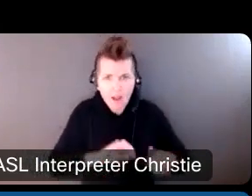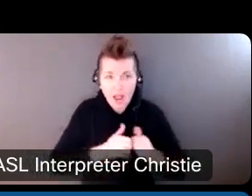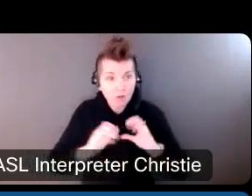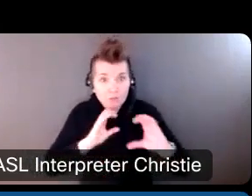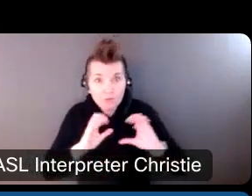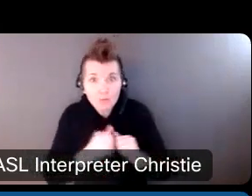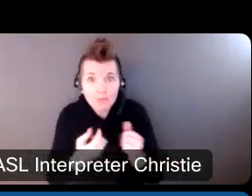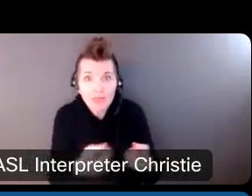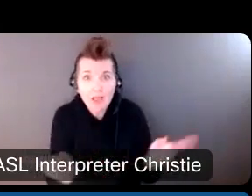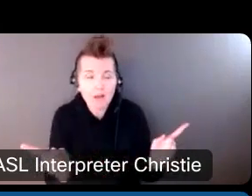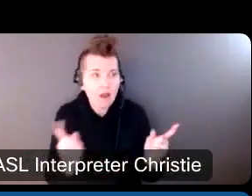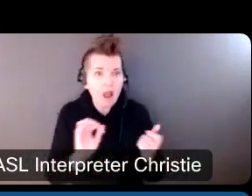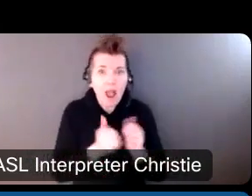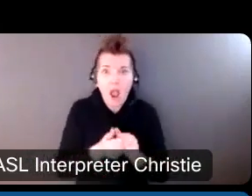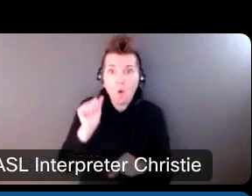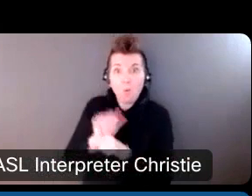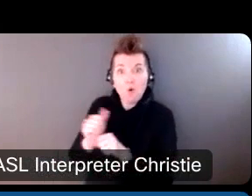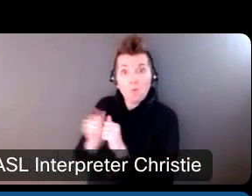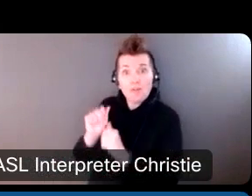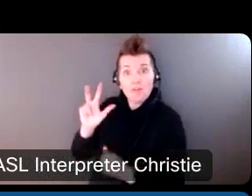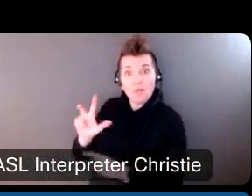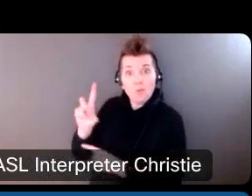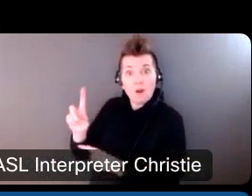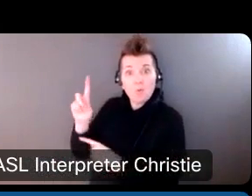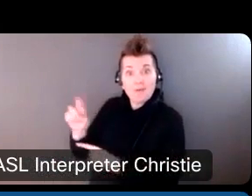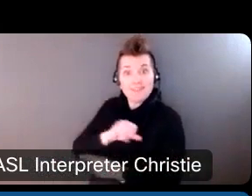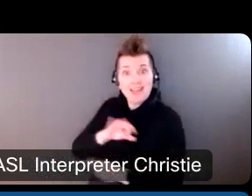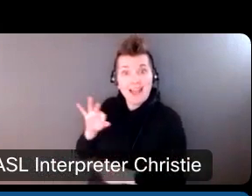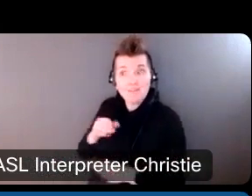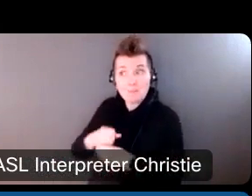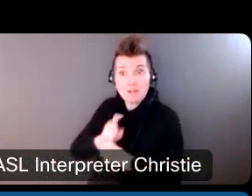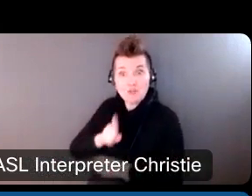how we work with our 311 folks as well too to make sure they're properly informed of